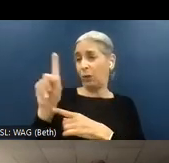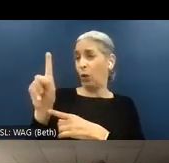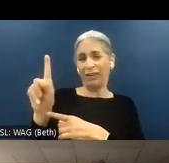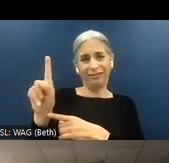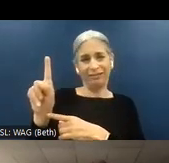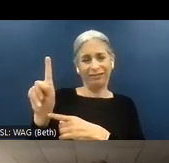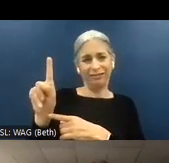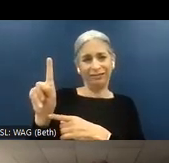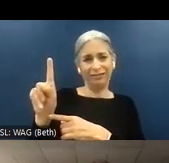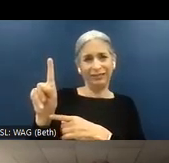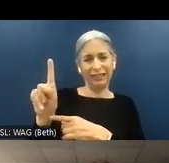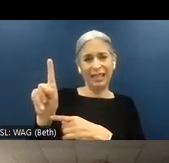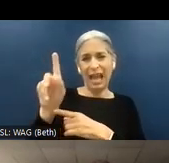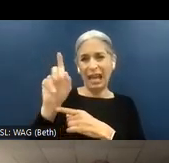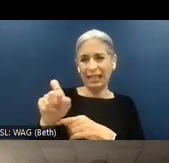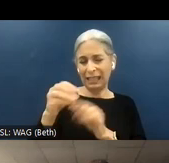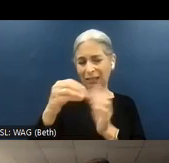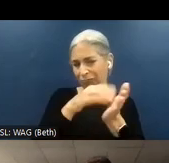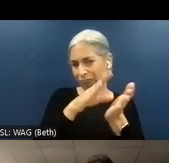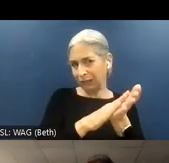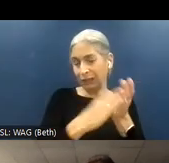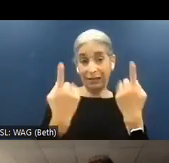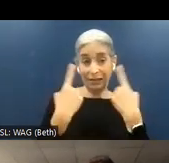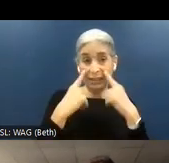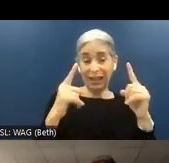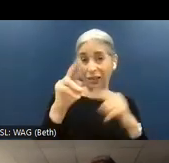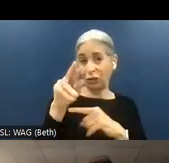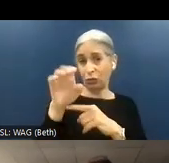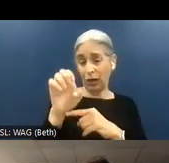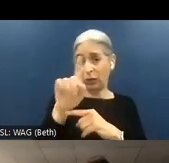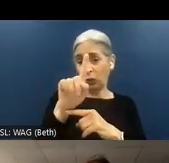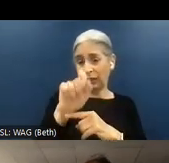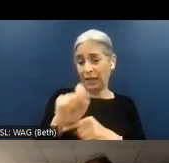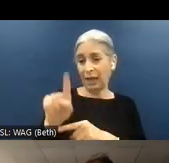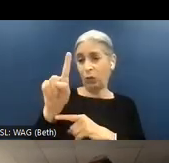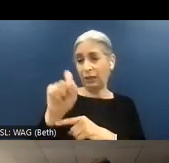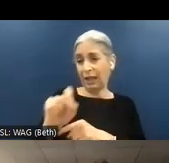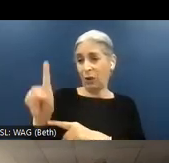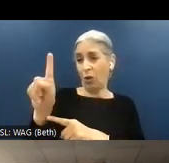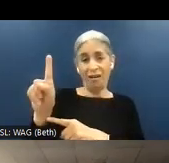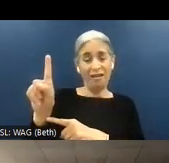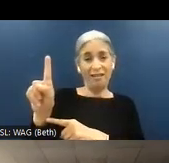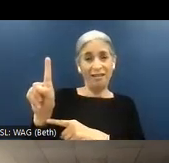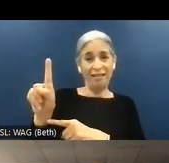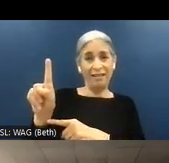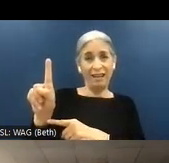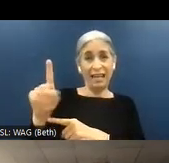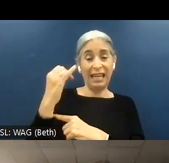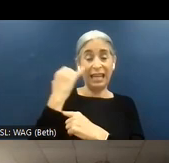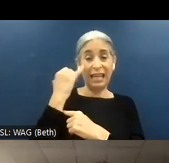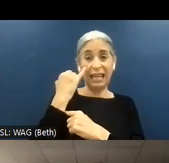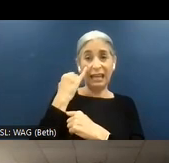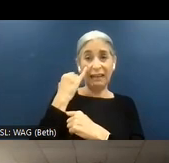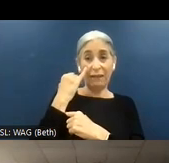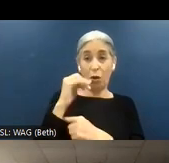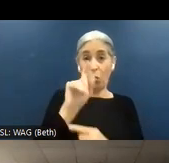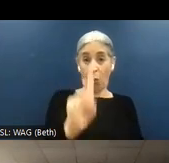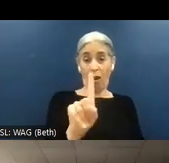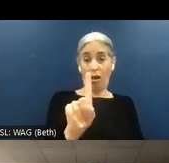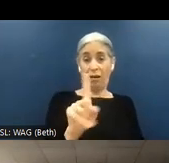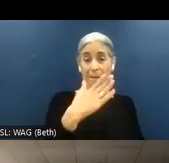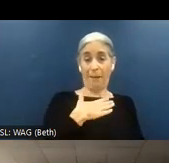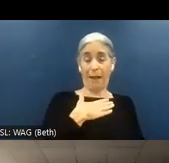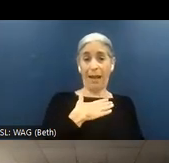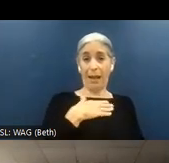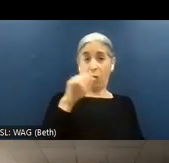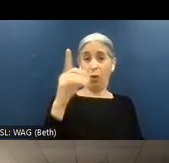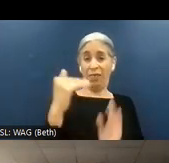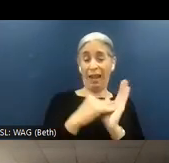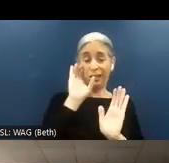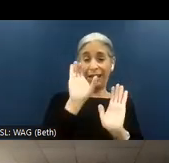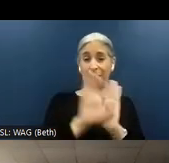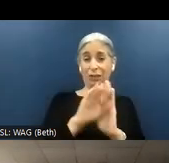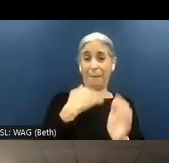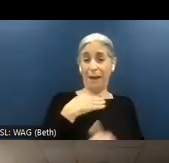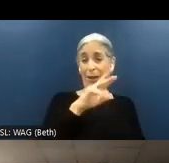to mark the success criterion 1.1.1 if just one of my 1000 images on the website are not